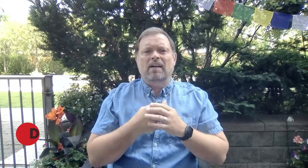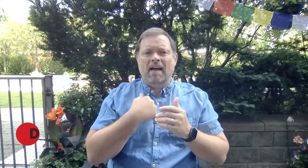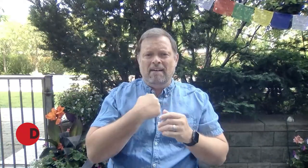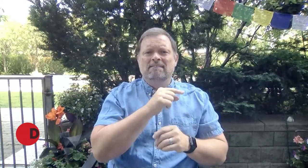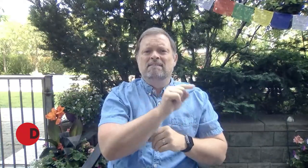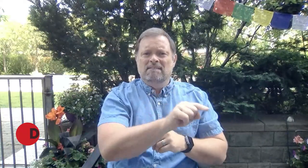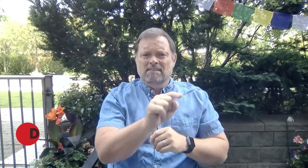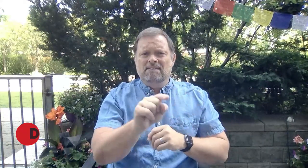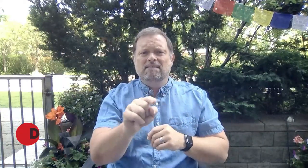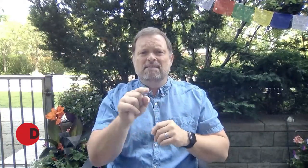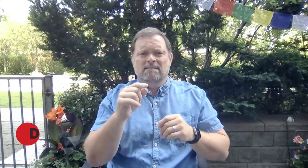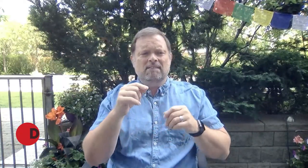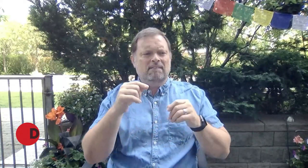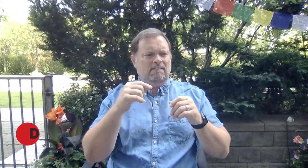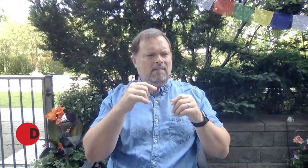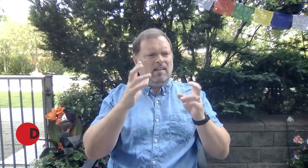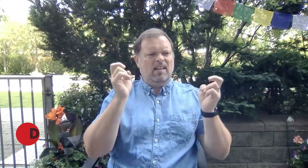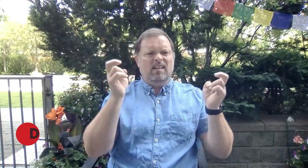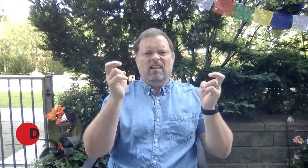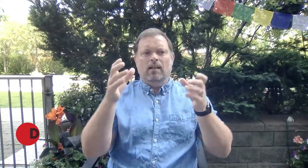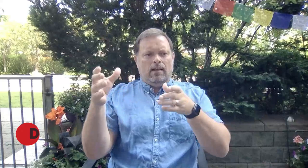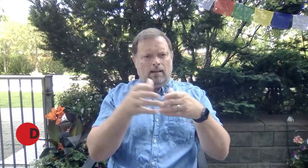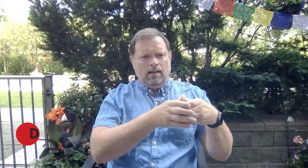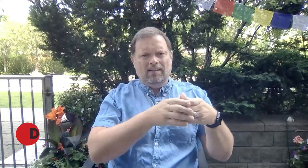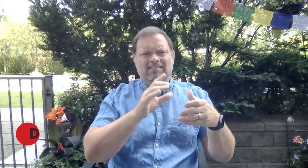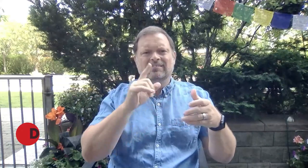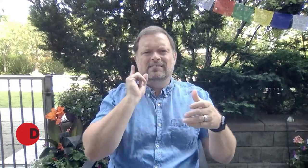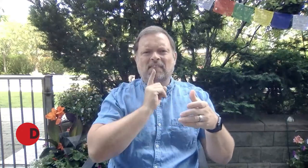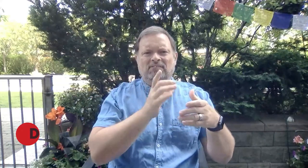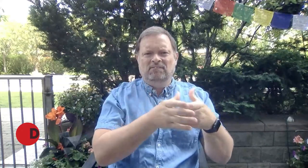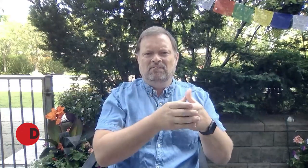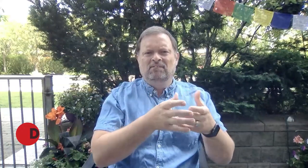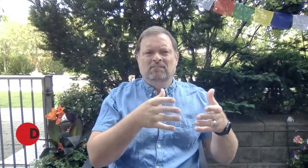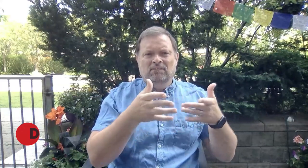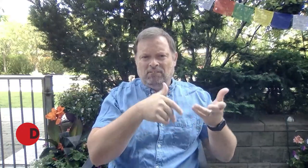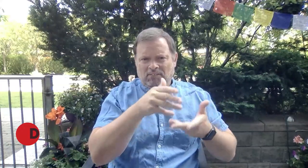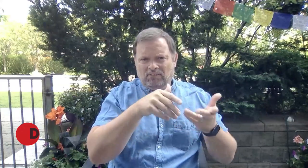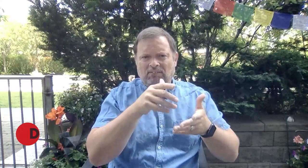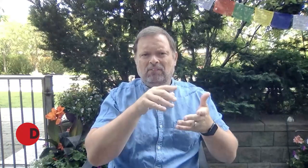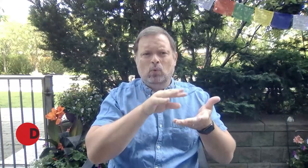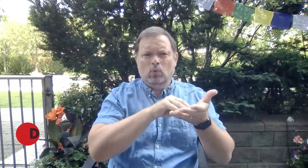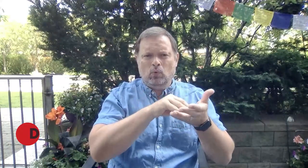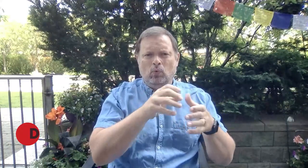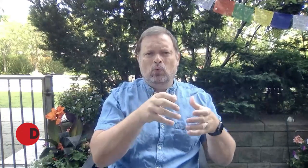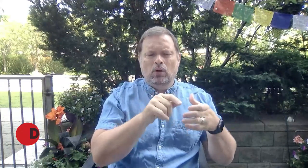There were times where we mingled as a Deaf group and there were ASL